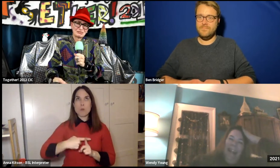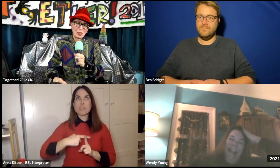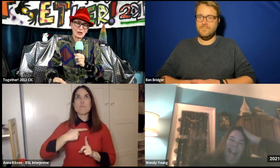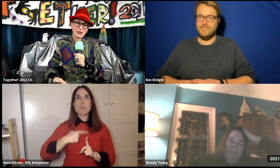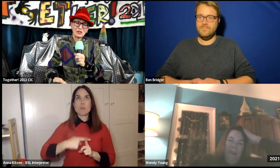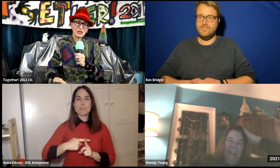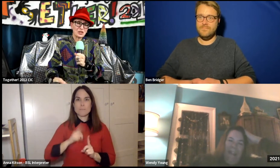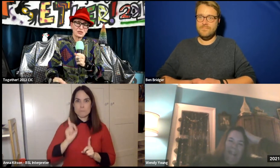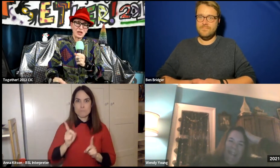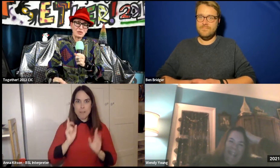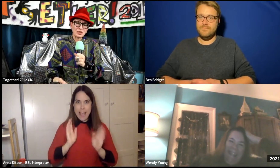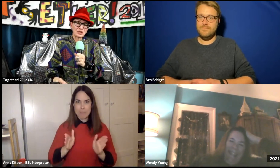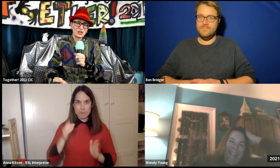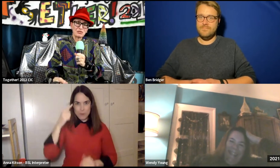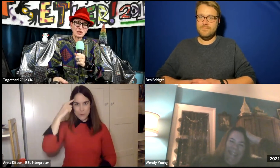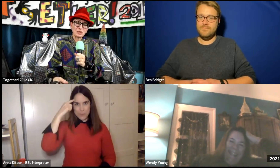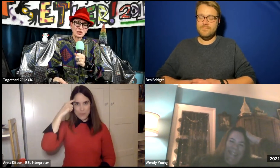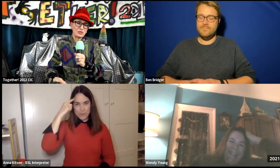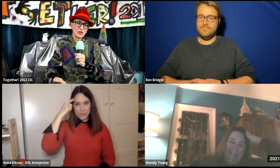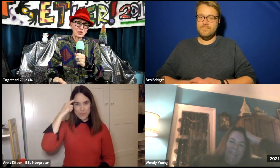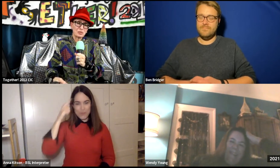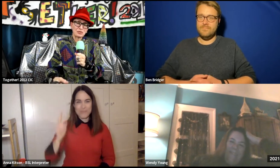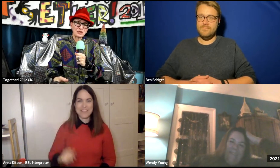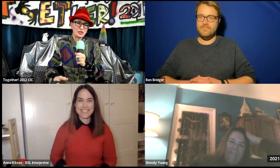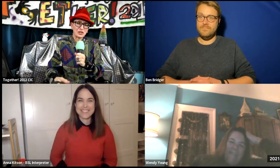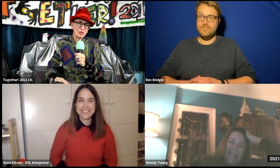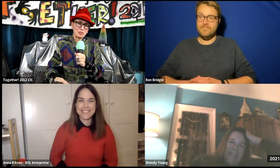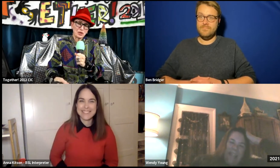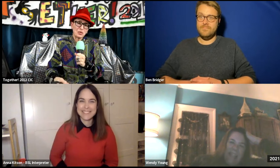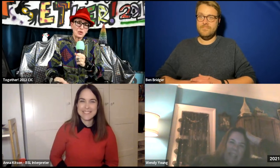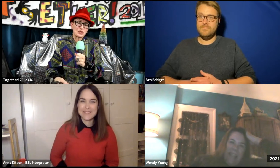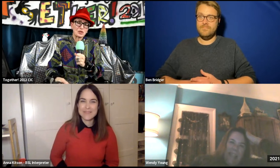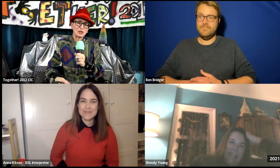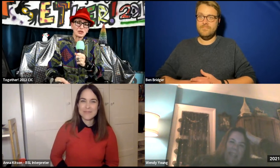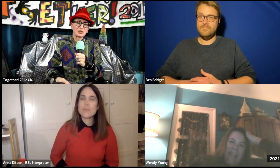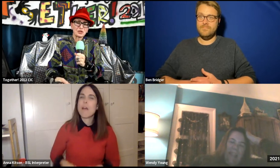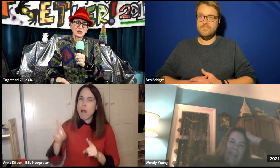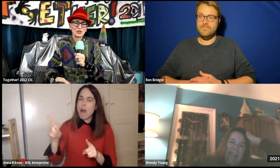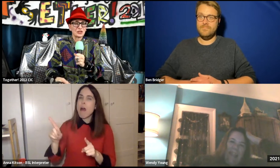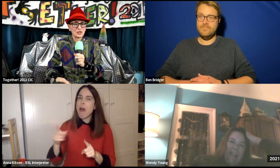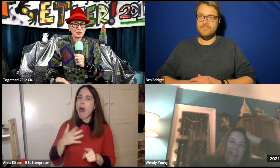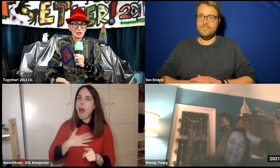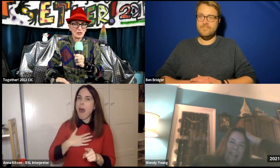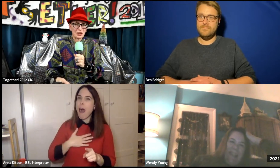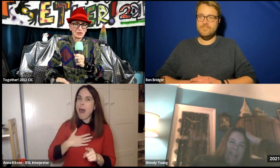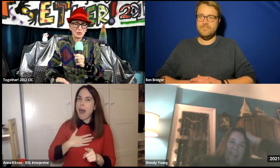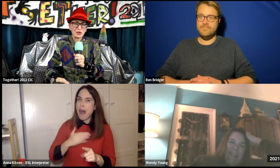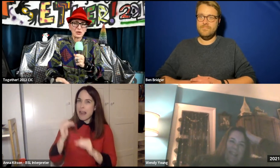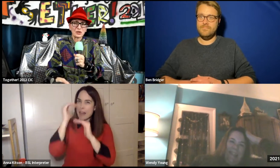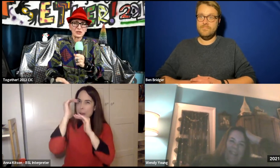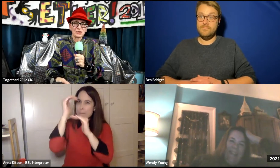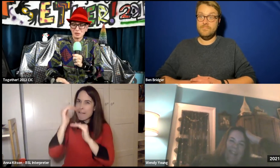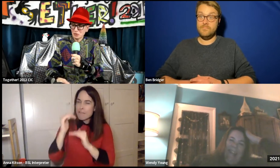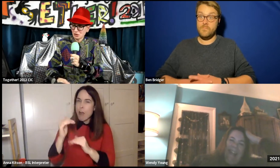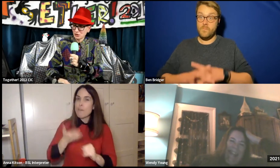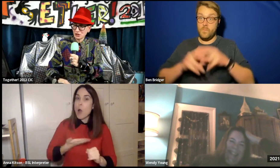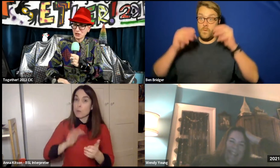It's fabulous, I want that verse printed out on my wall, I'm going to have to contact you about that as well, I just loved it.